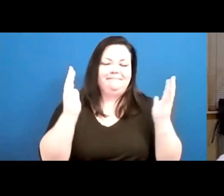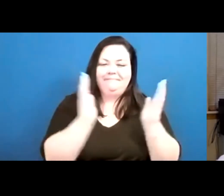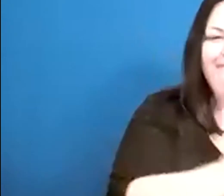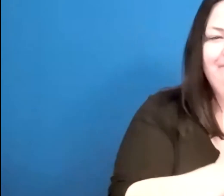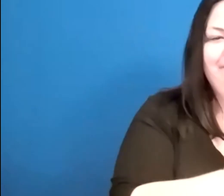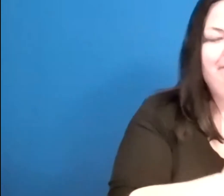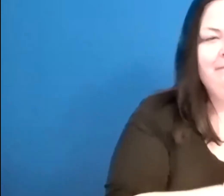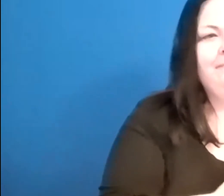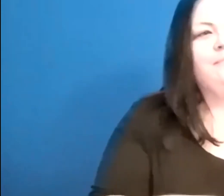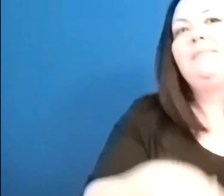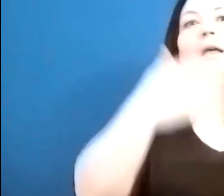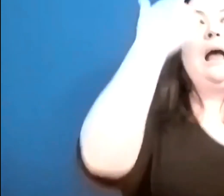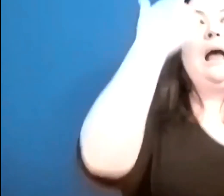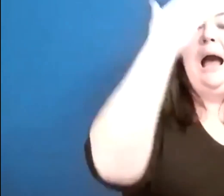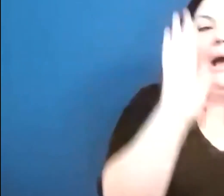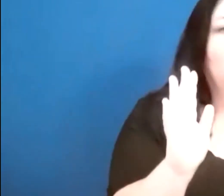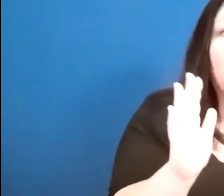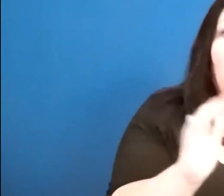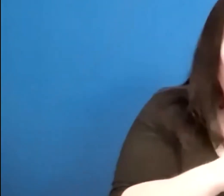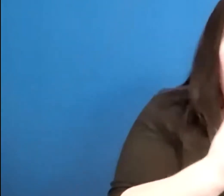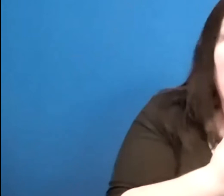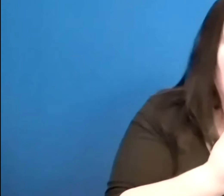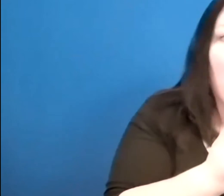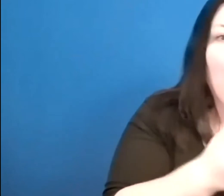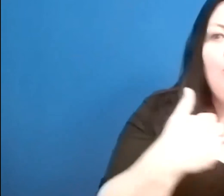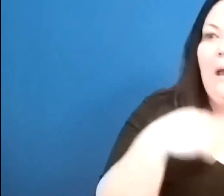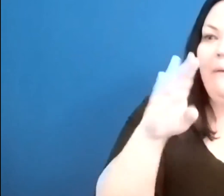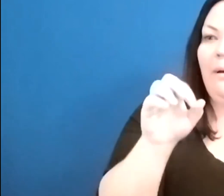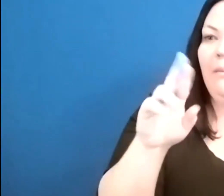I don't know how you make being a borg sound so sexy, but there was just